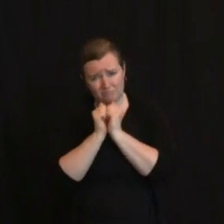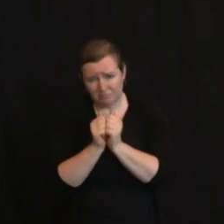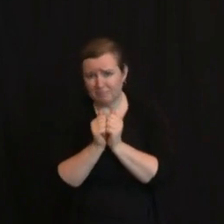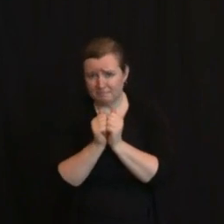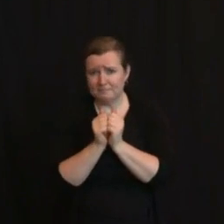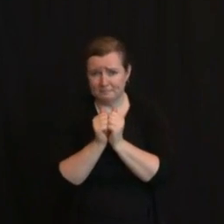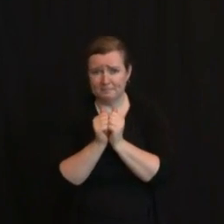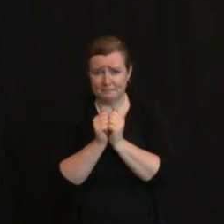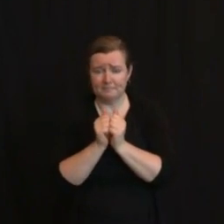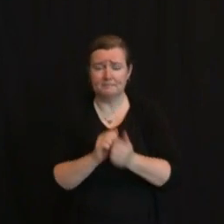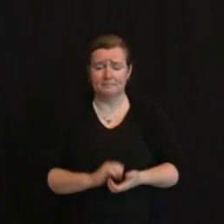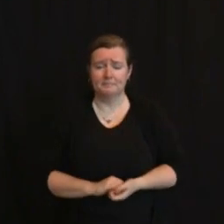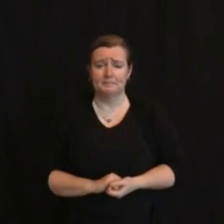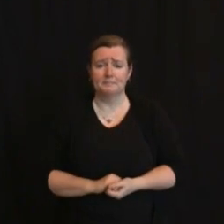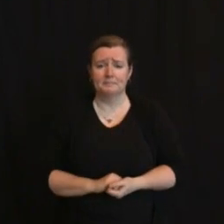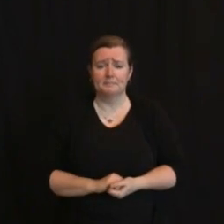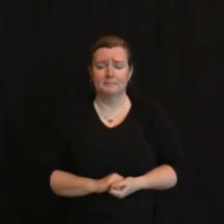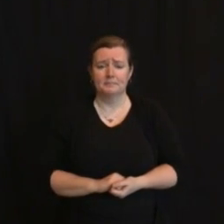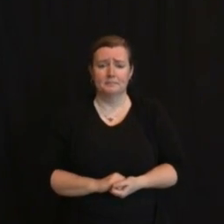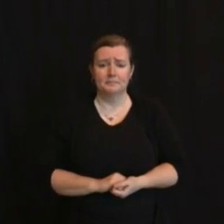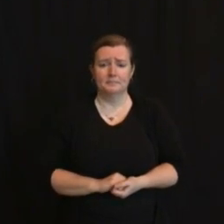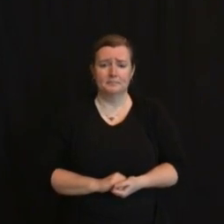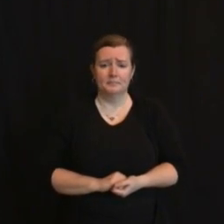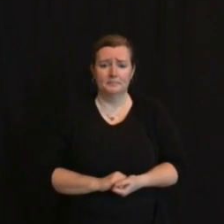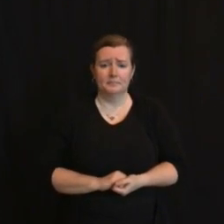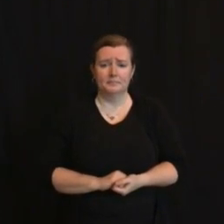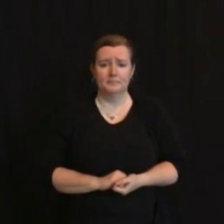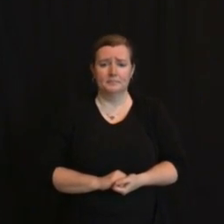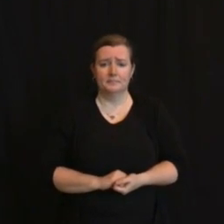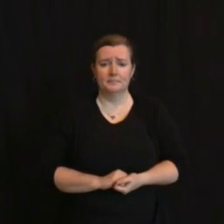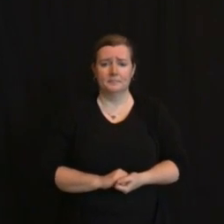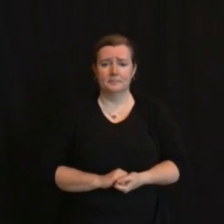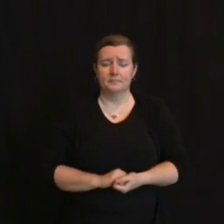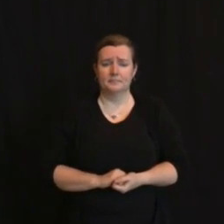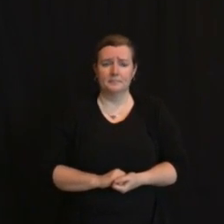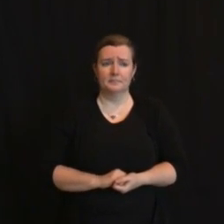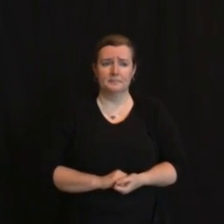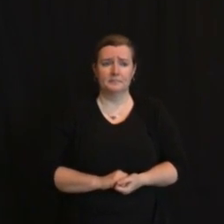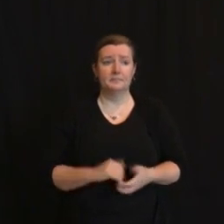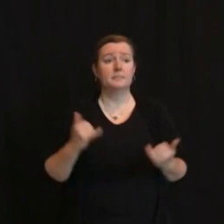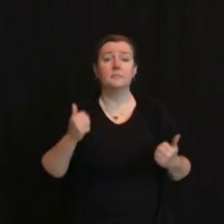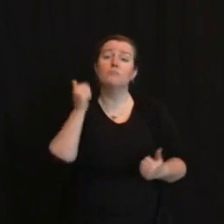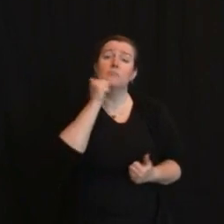WE WILL GET THROUGH THIS TOGETHER AS THE GOVERNOR REMINDS US.